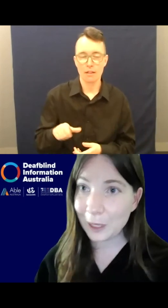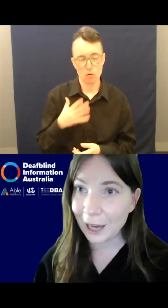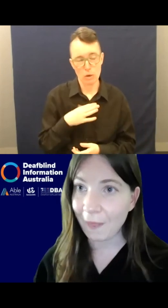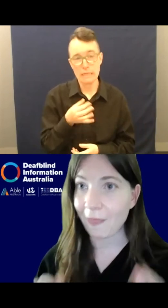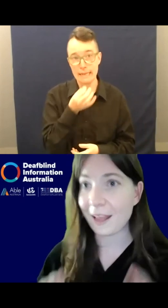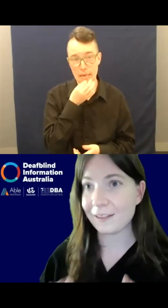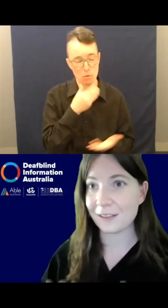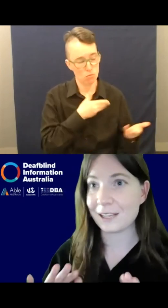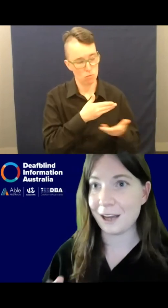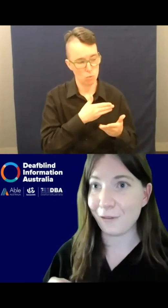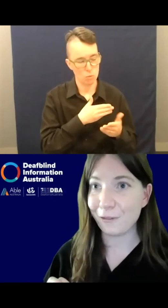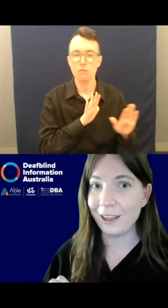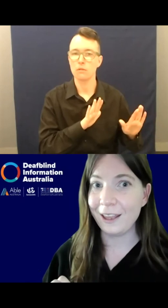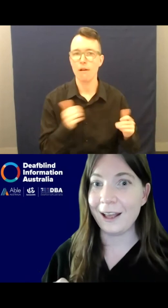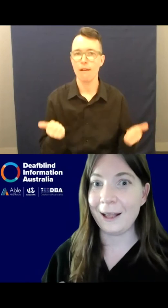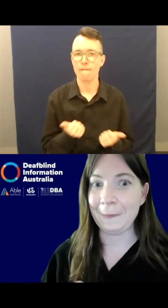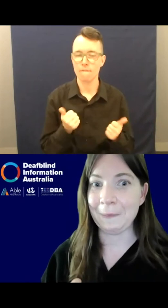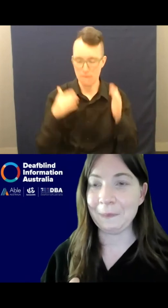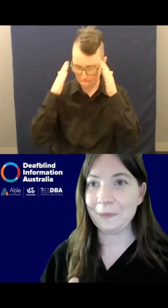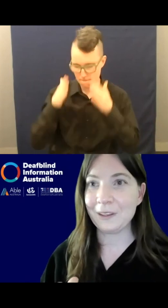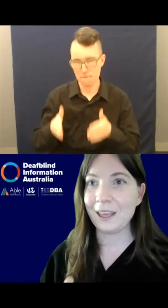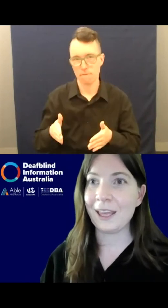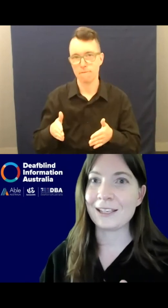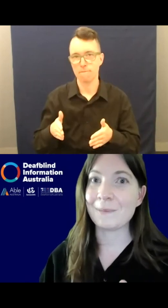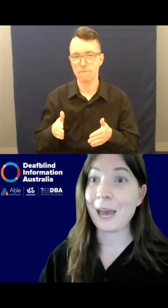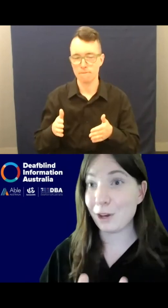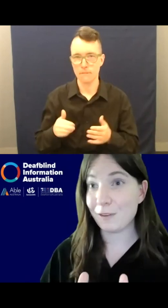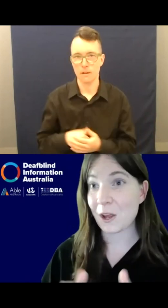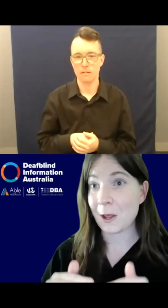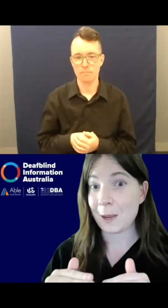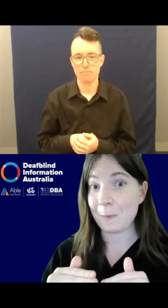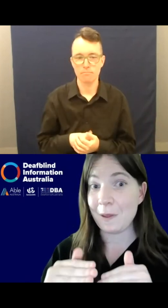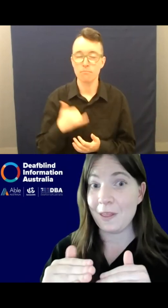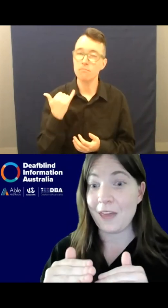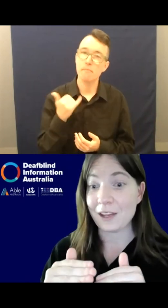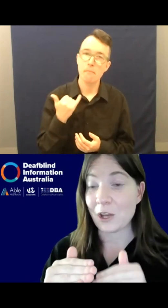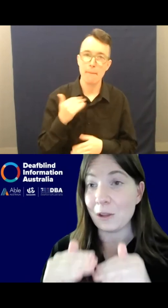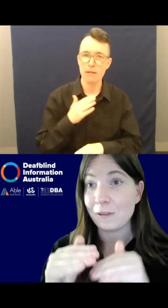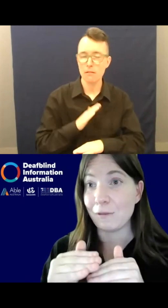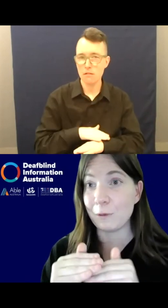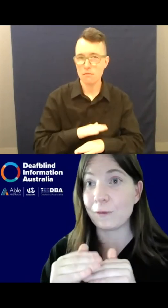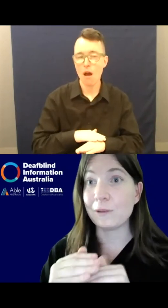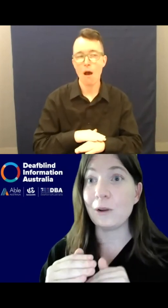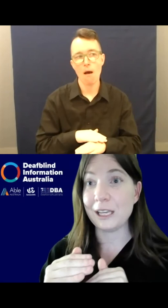then that's just enough, and maybe over time that tolerance level will slowly